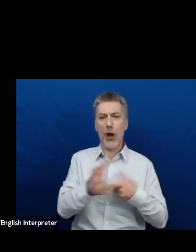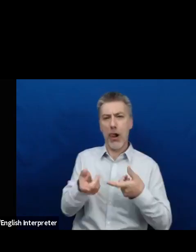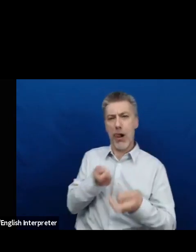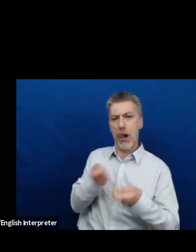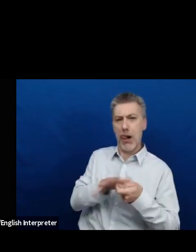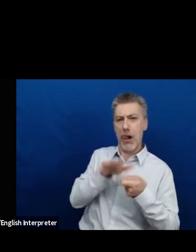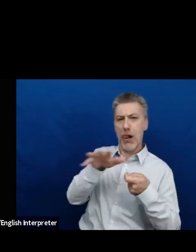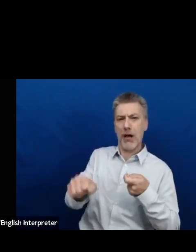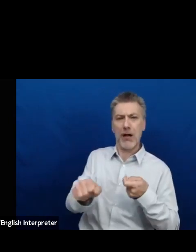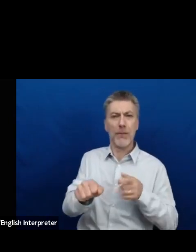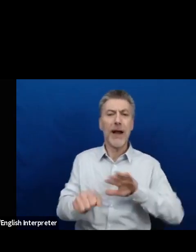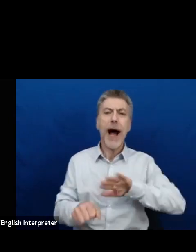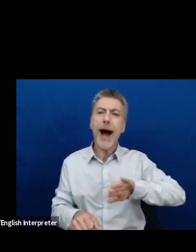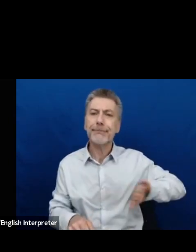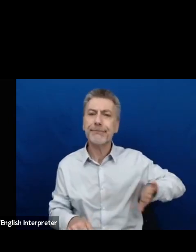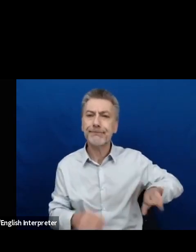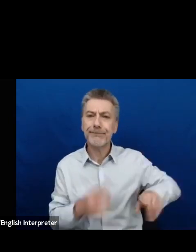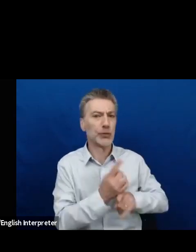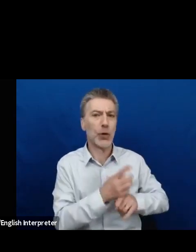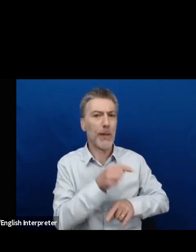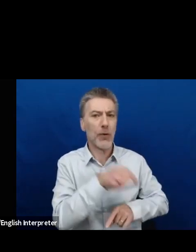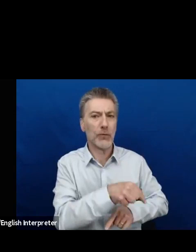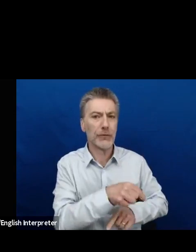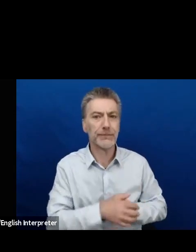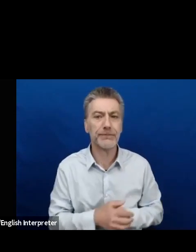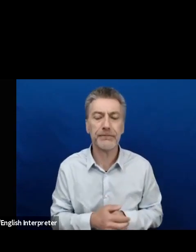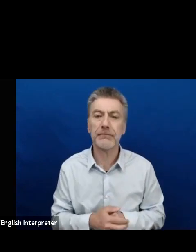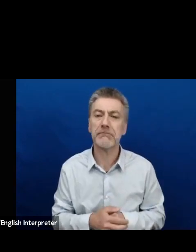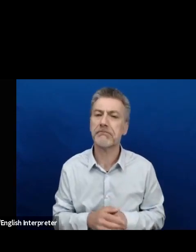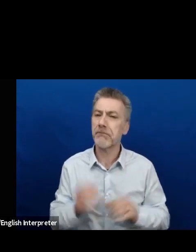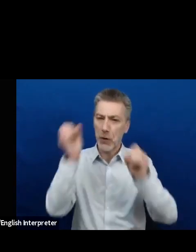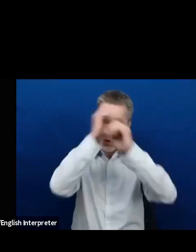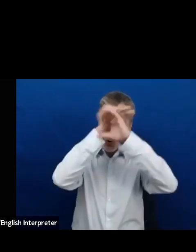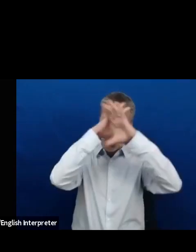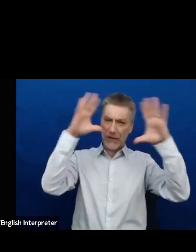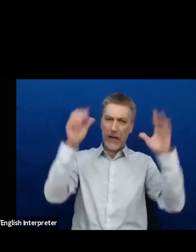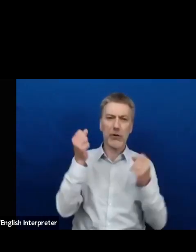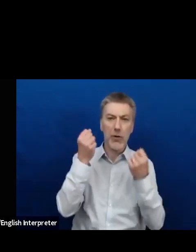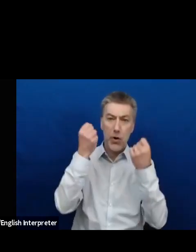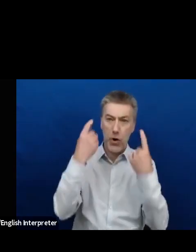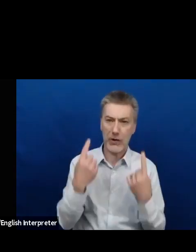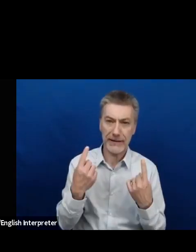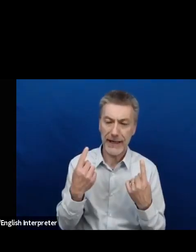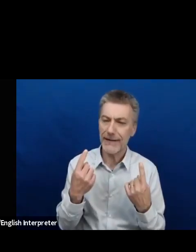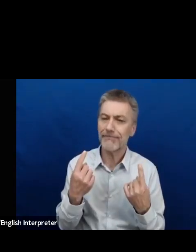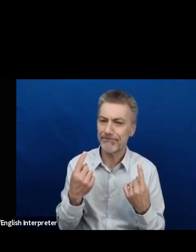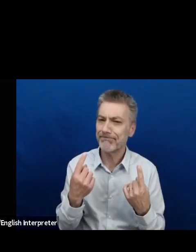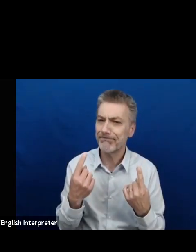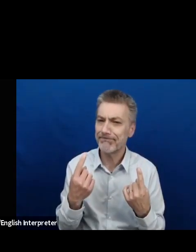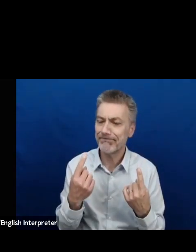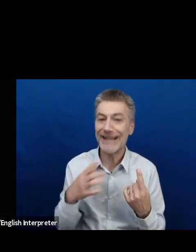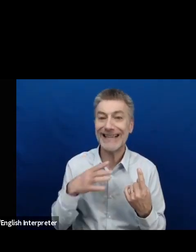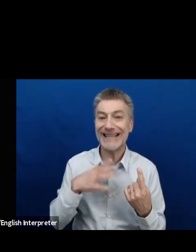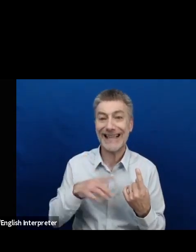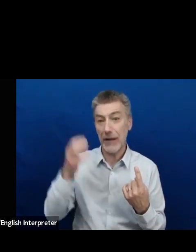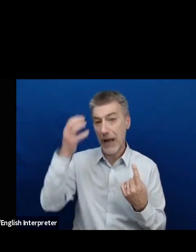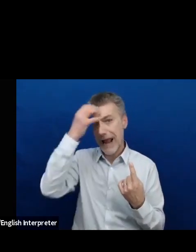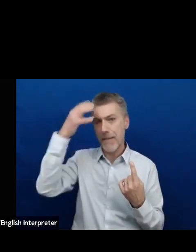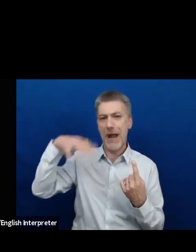varied from conquest followed by settlement to the establishment to the colonial status elsewhere across India